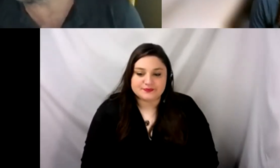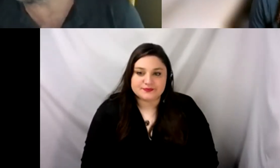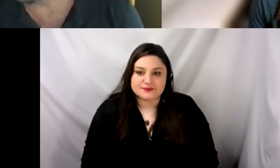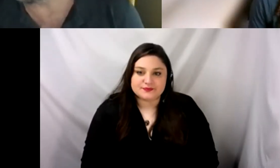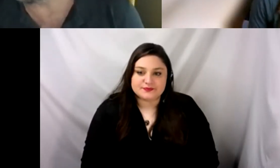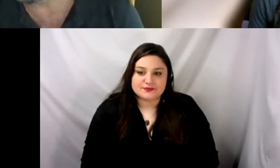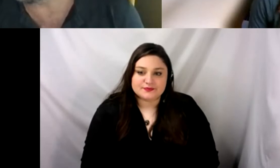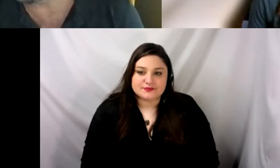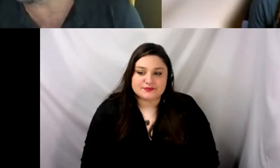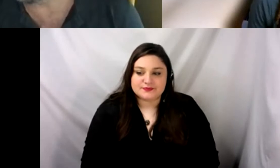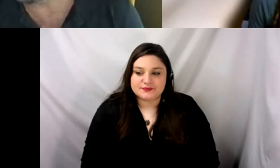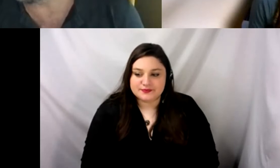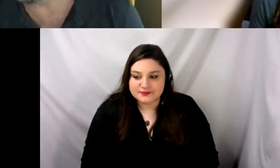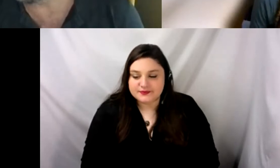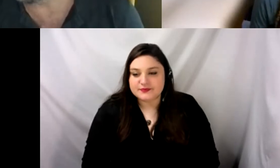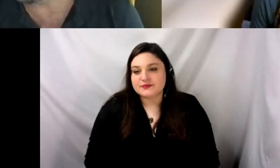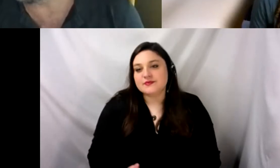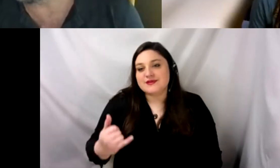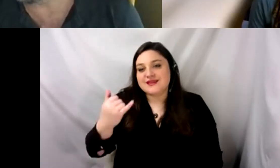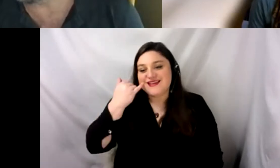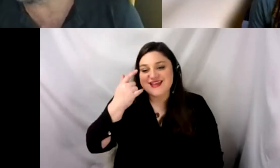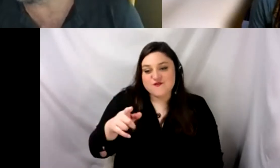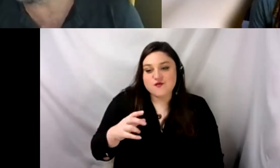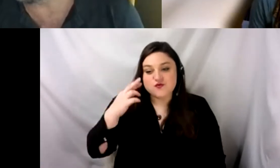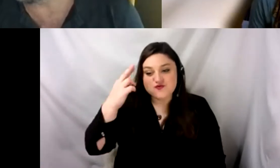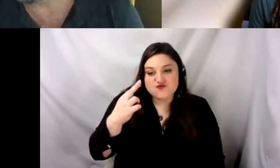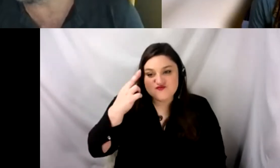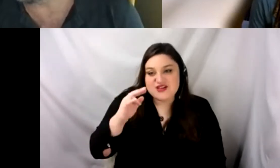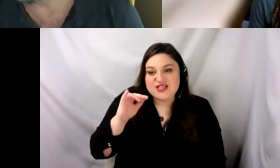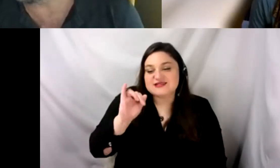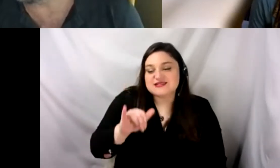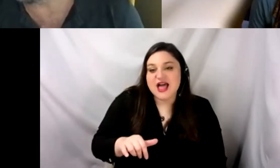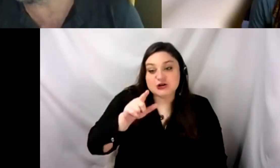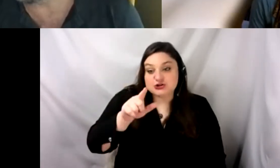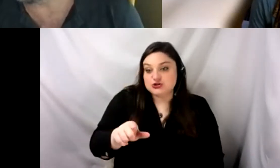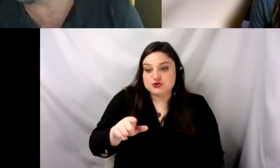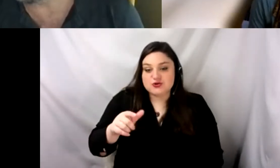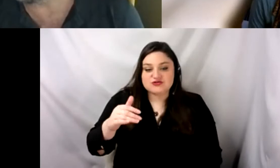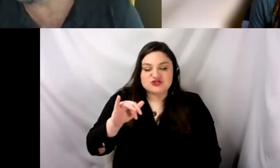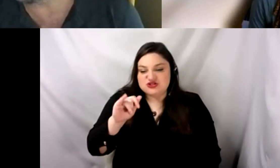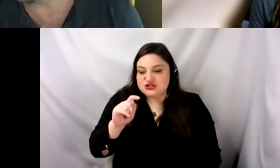that you change completely the logic of the program or the attendance is not what is expected or any other unintended